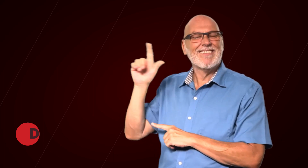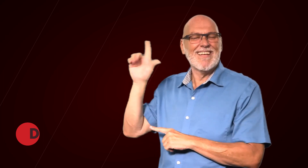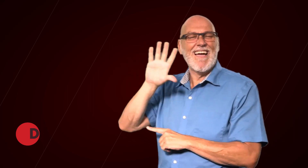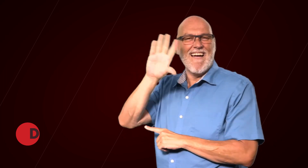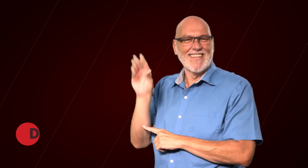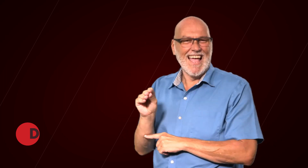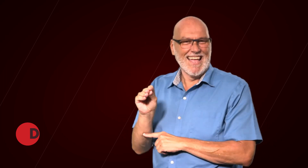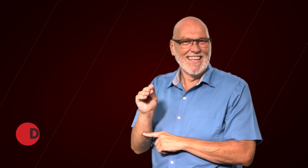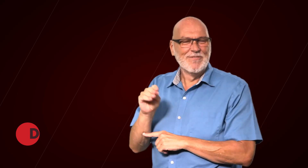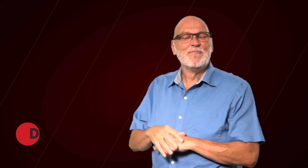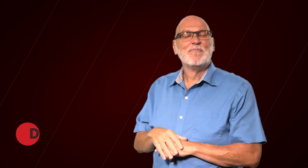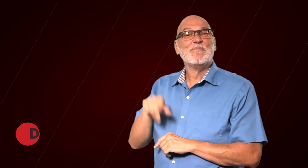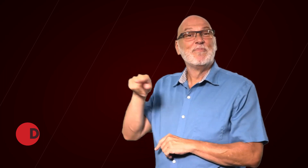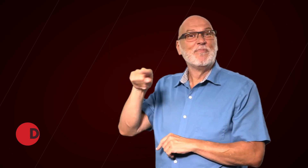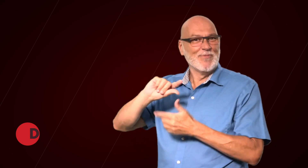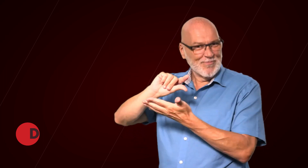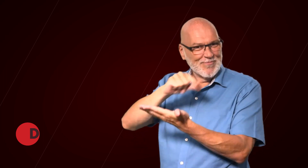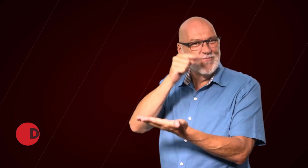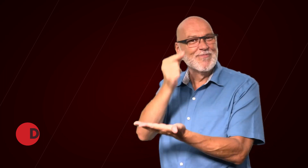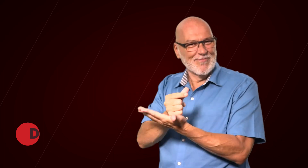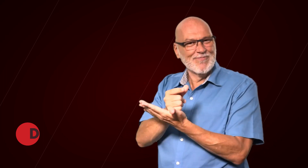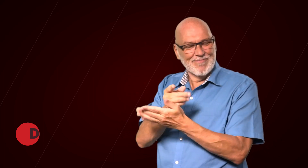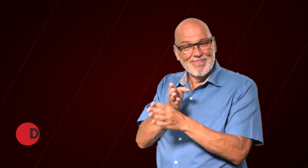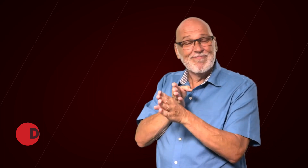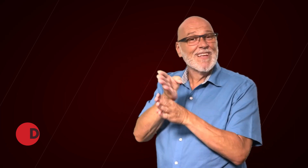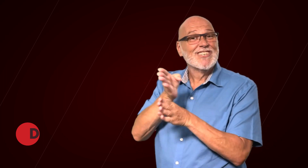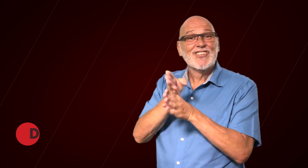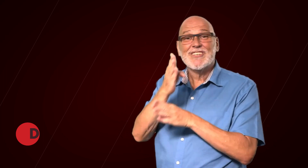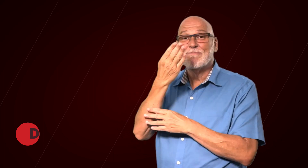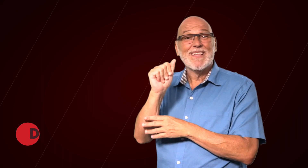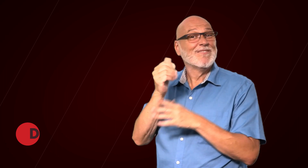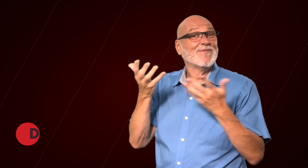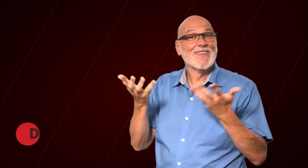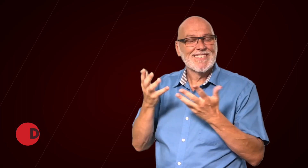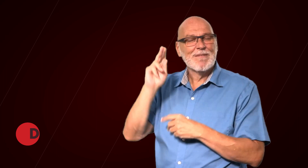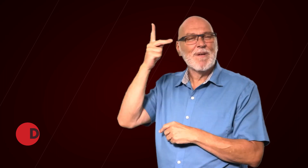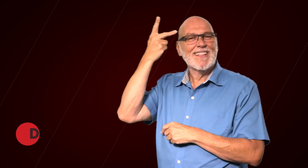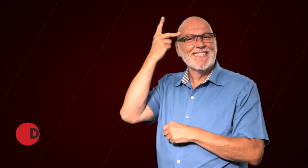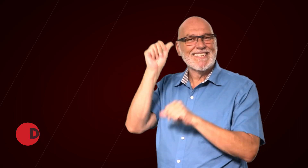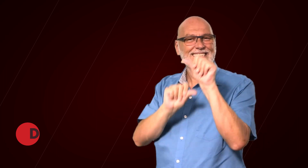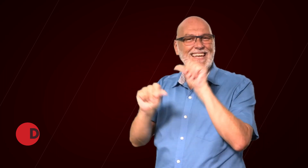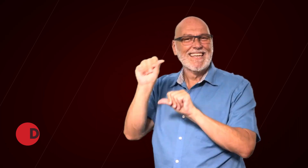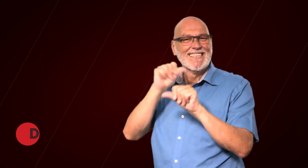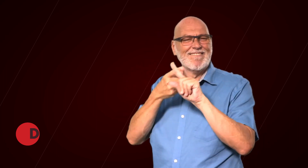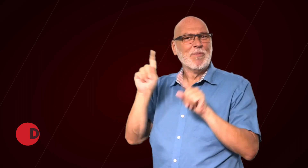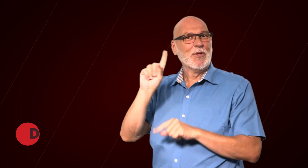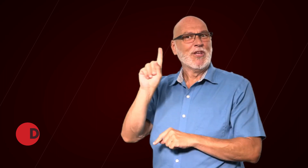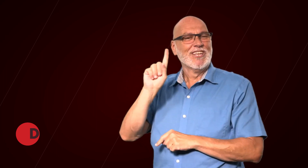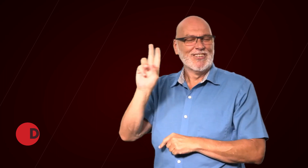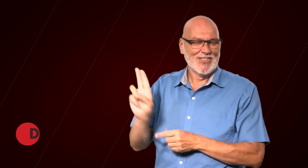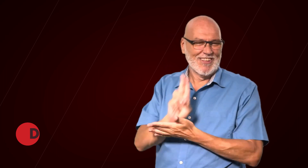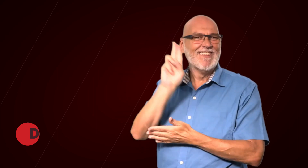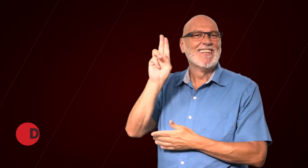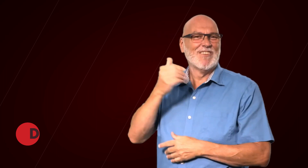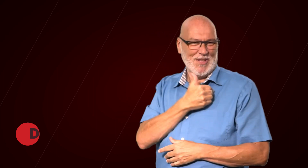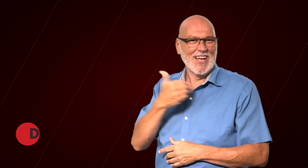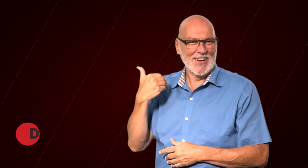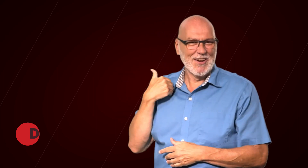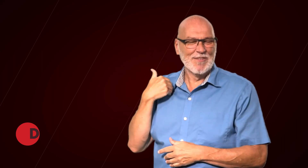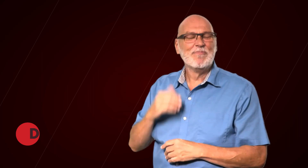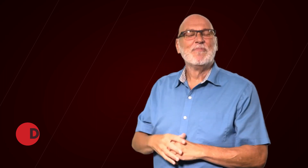Africa graduated with a bachelor's in political science from University of Toronto.